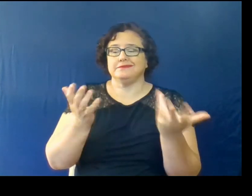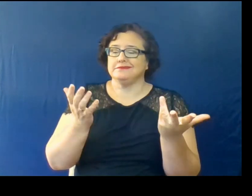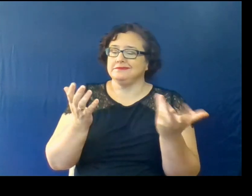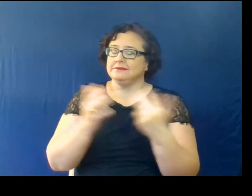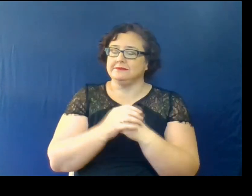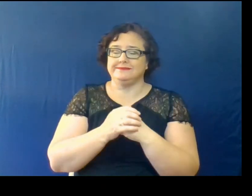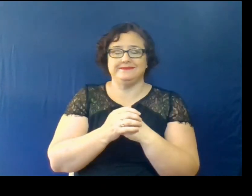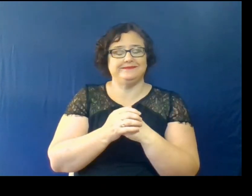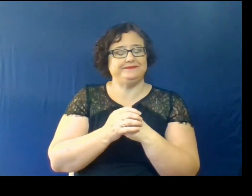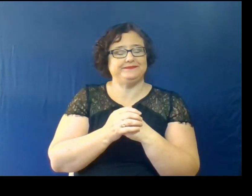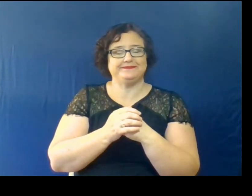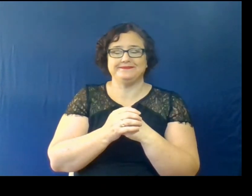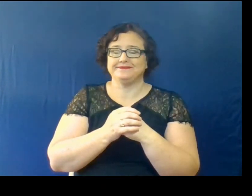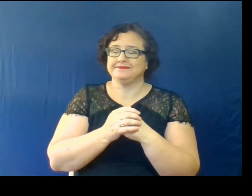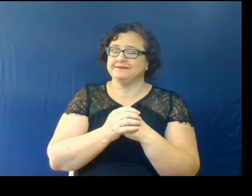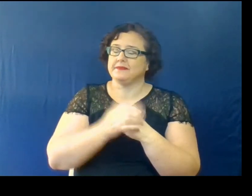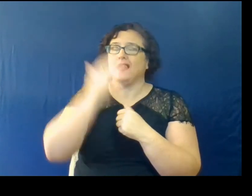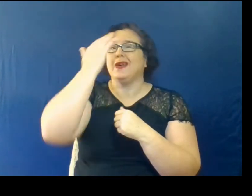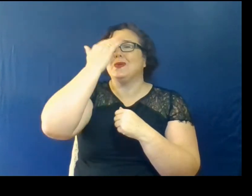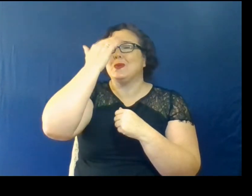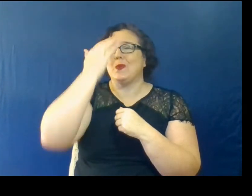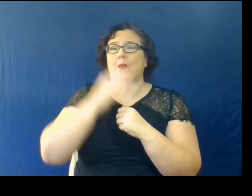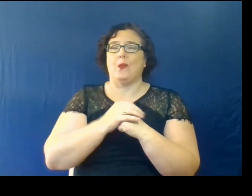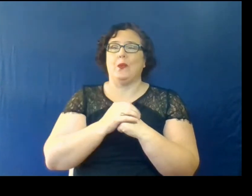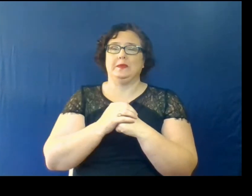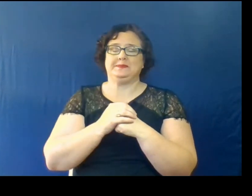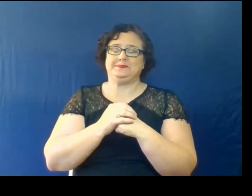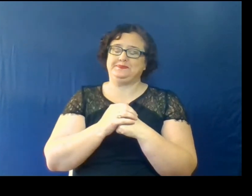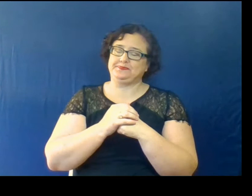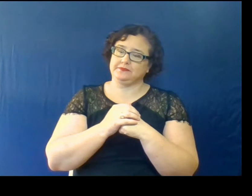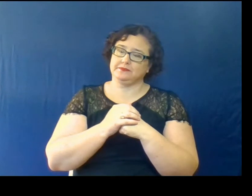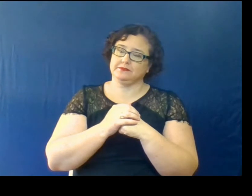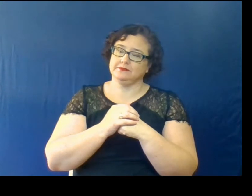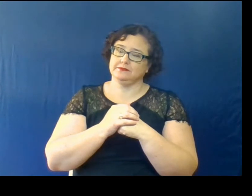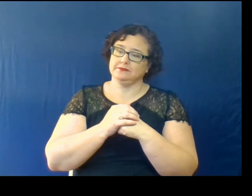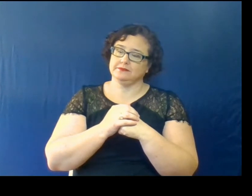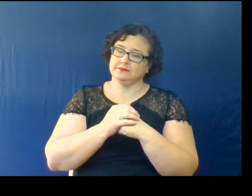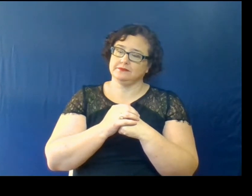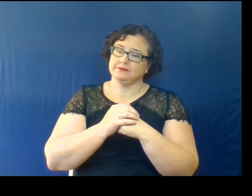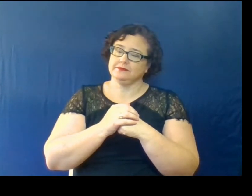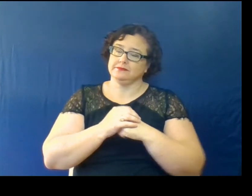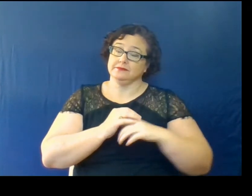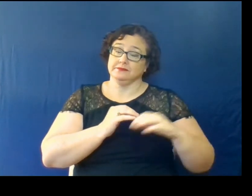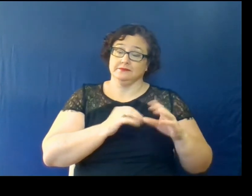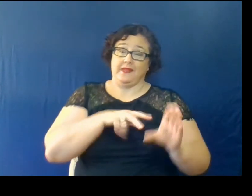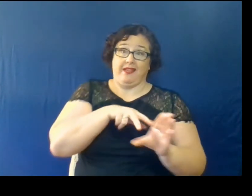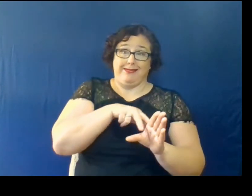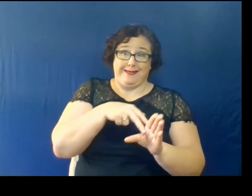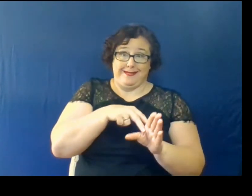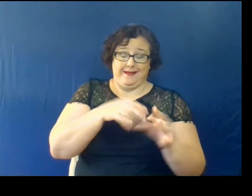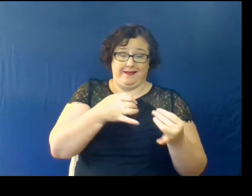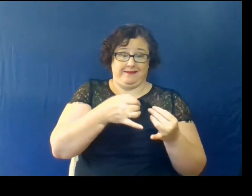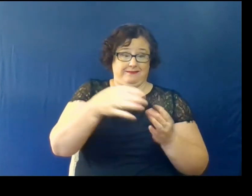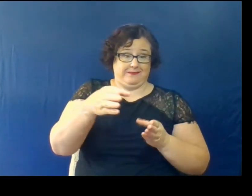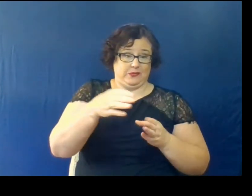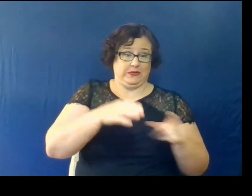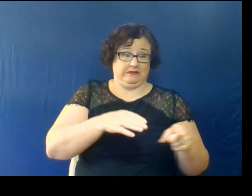that the line between being able to be active in society and not being active in society